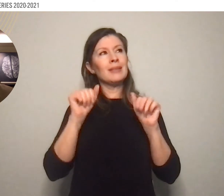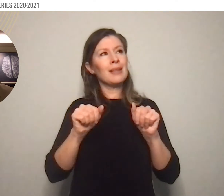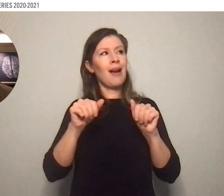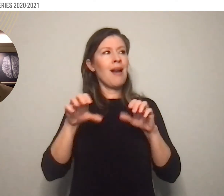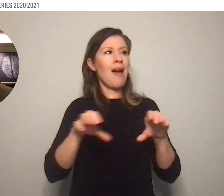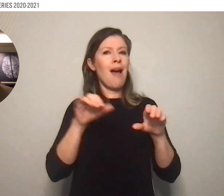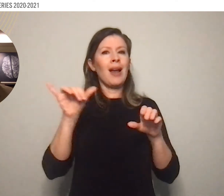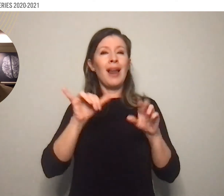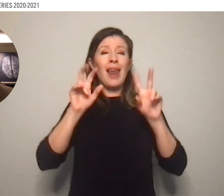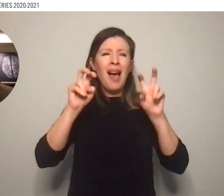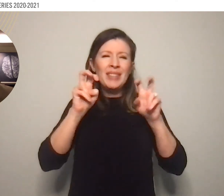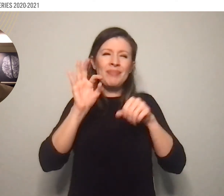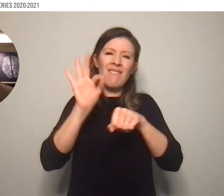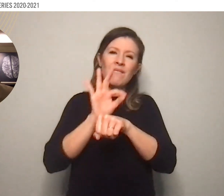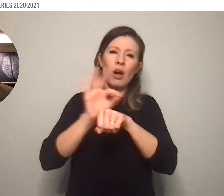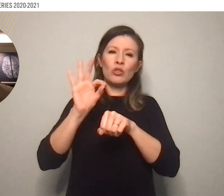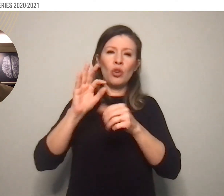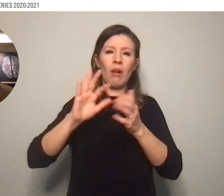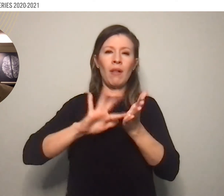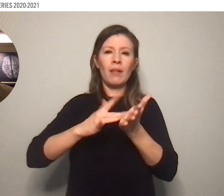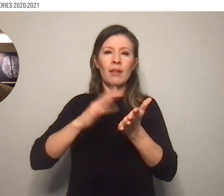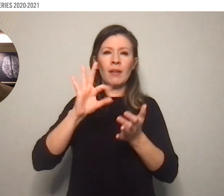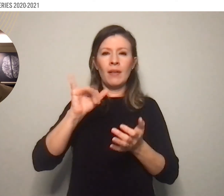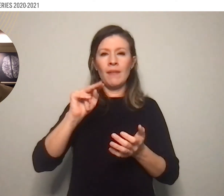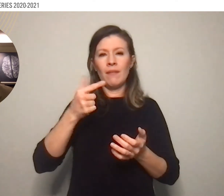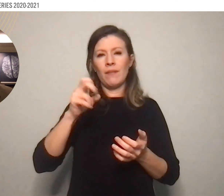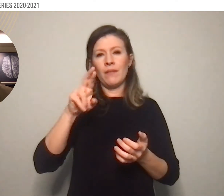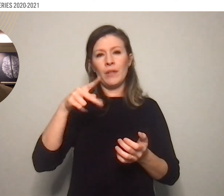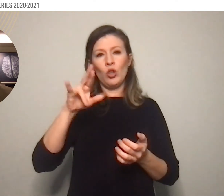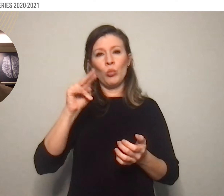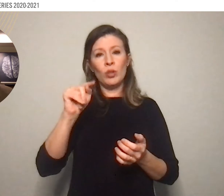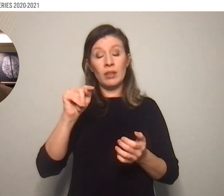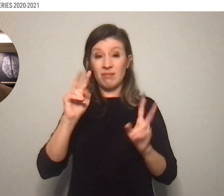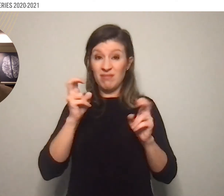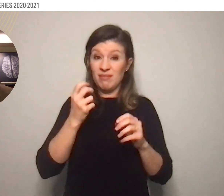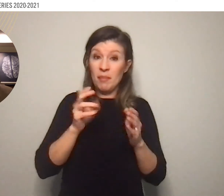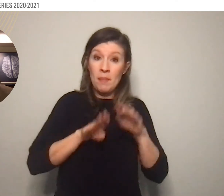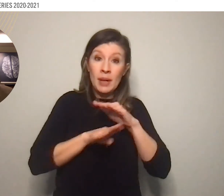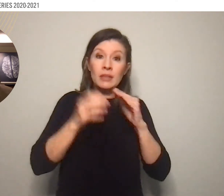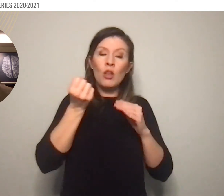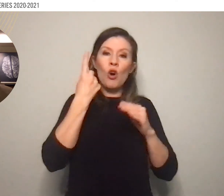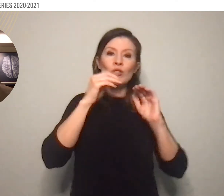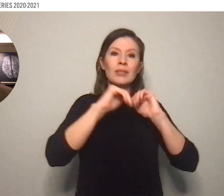a functional fingerprint of the brain. You know understanding how a very very how a variable